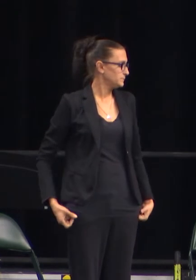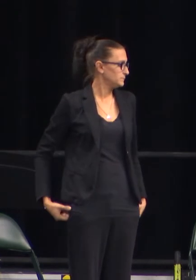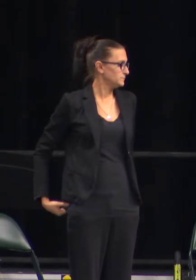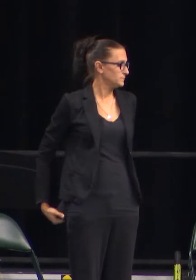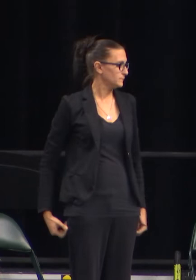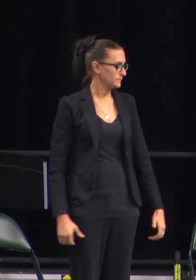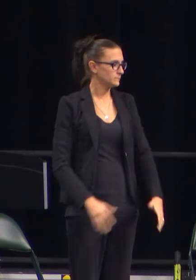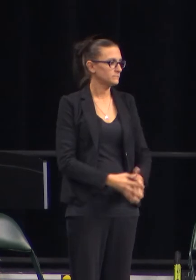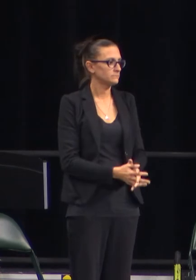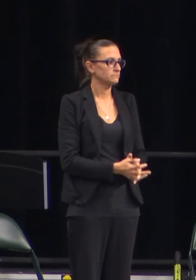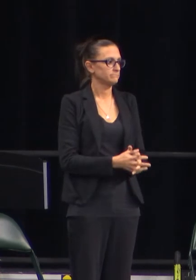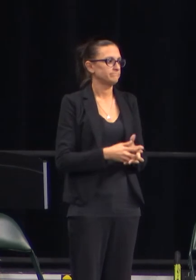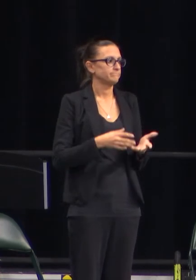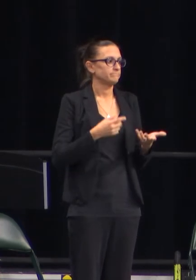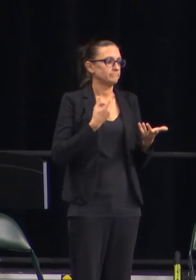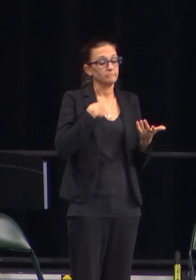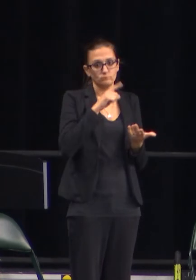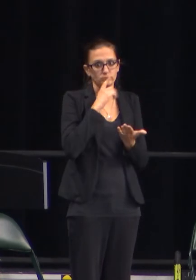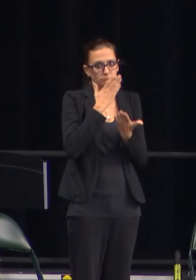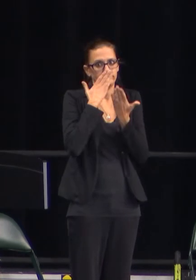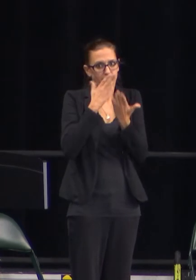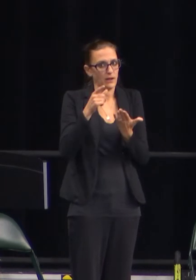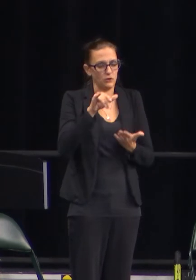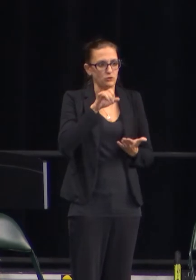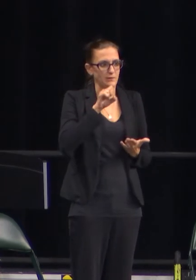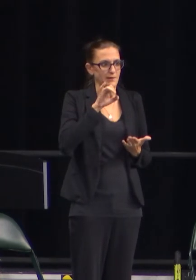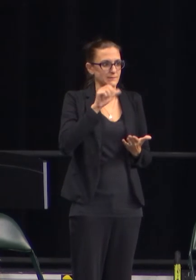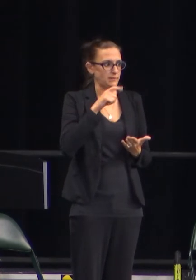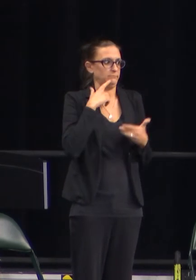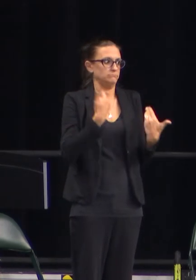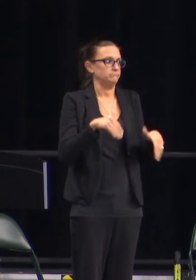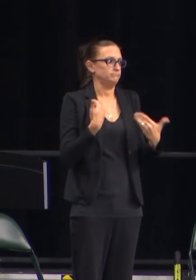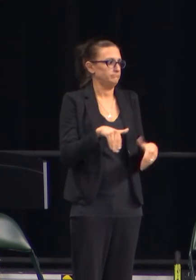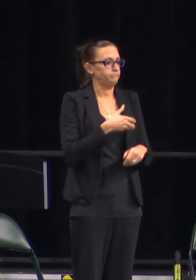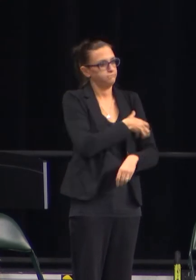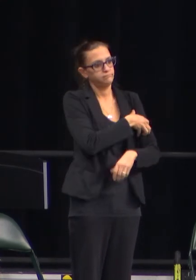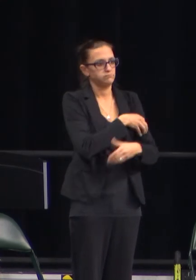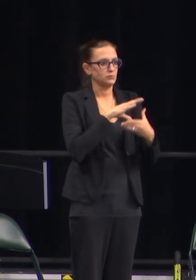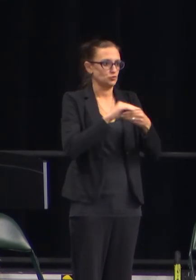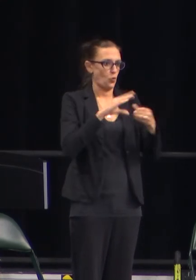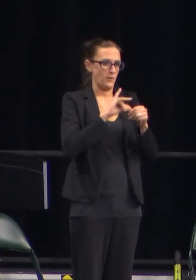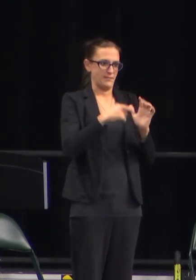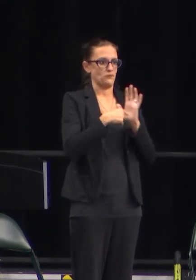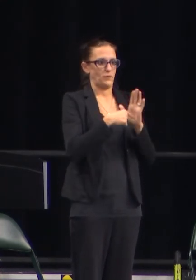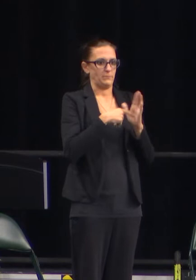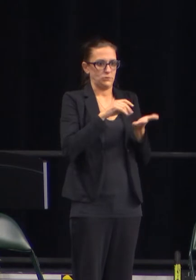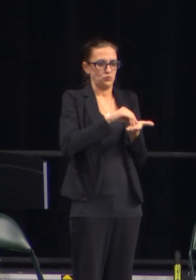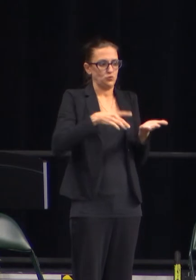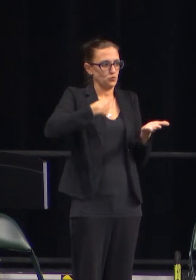We really thank you, Yessica. That's a strong story that represents the students that we have here at ACC.